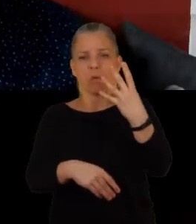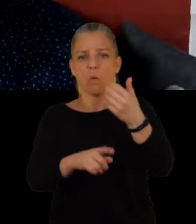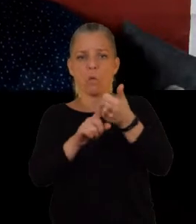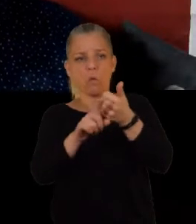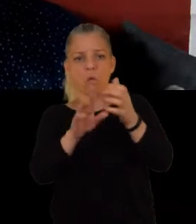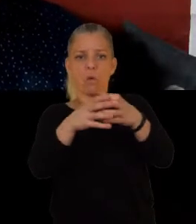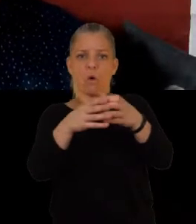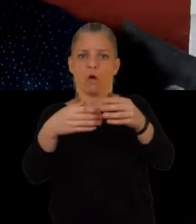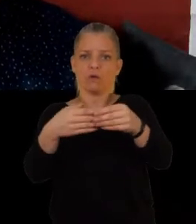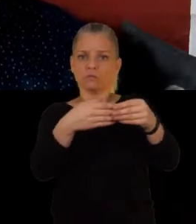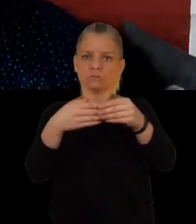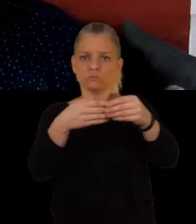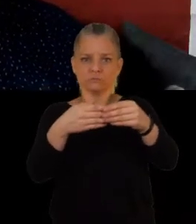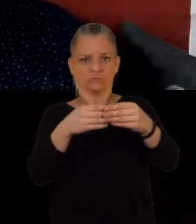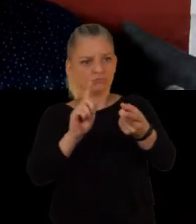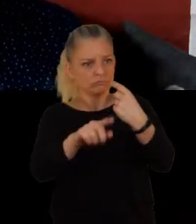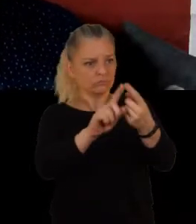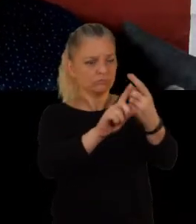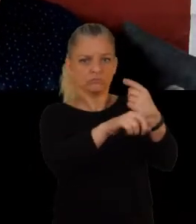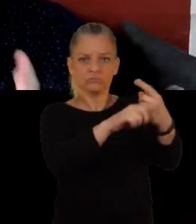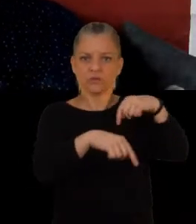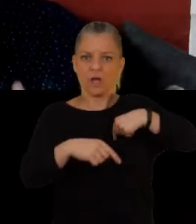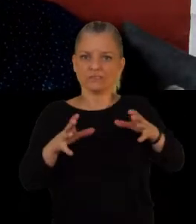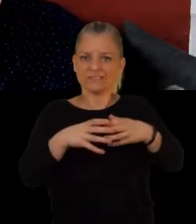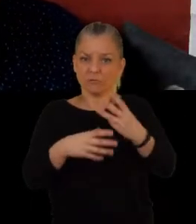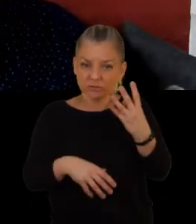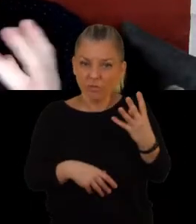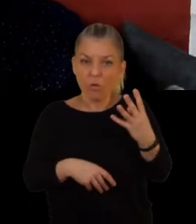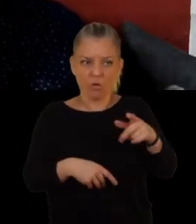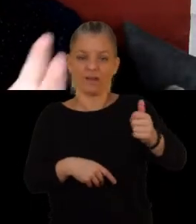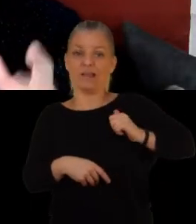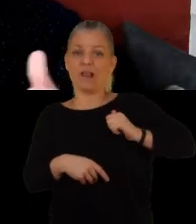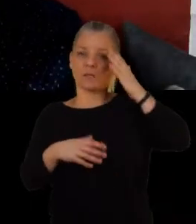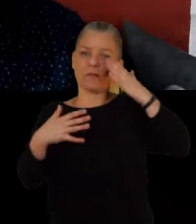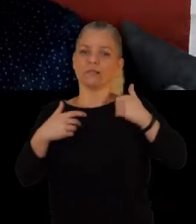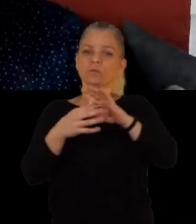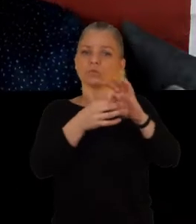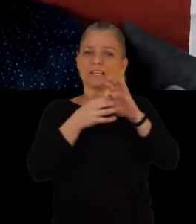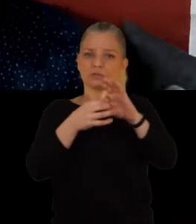i think in the end i had 34 peer support workers reporting to are part of our team in Canadian